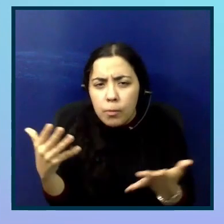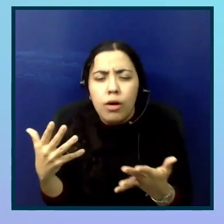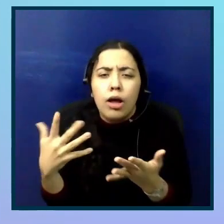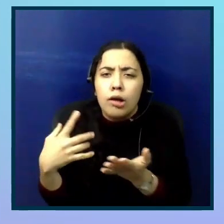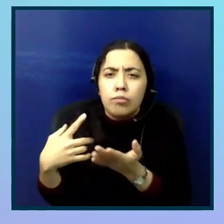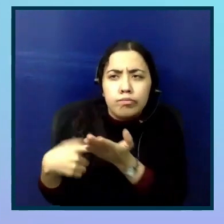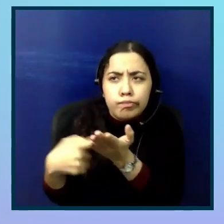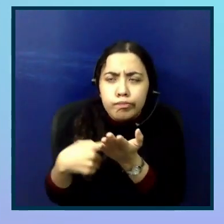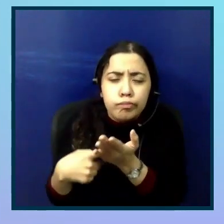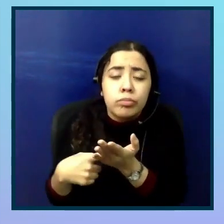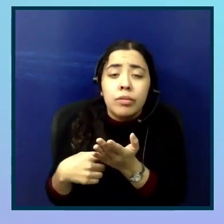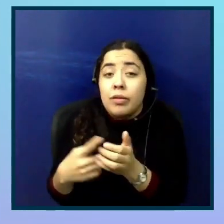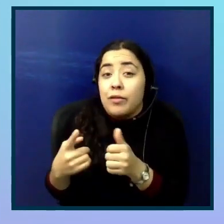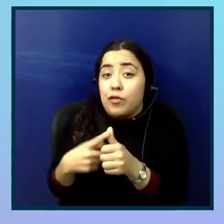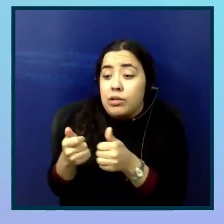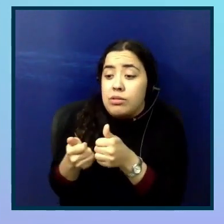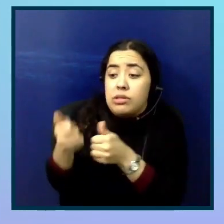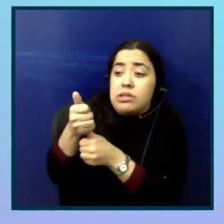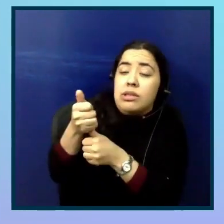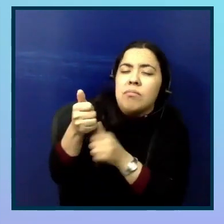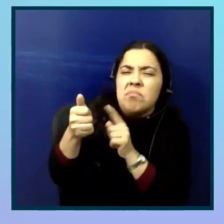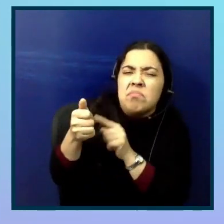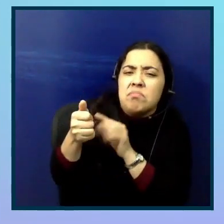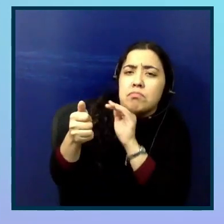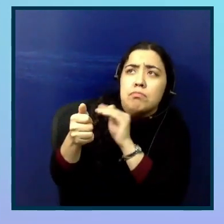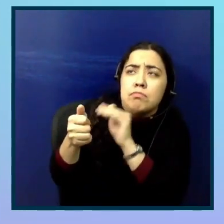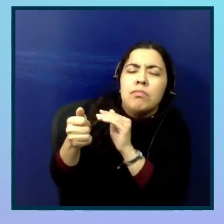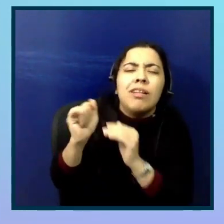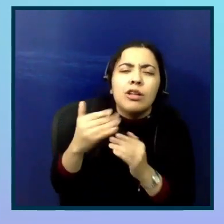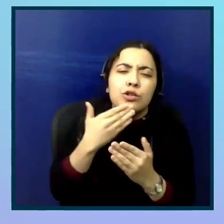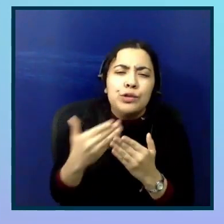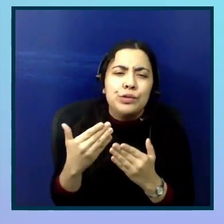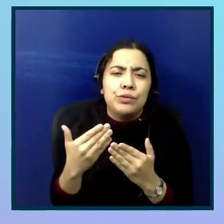I would also like to call out that design